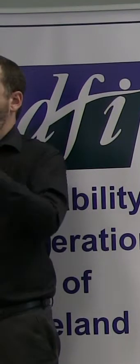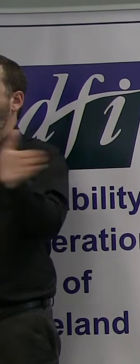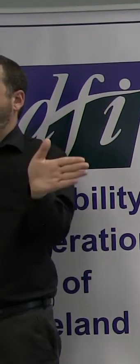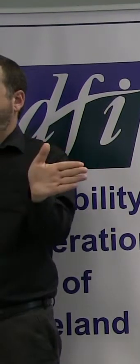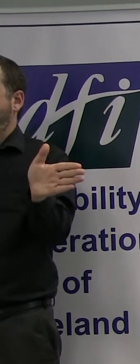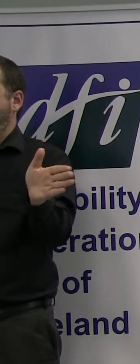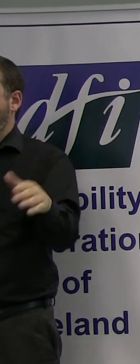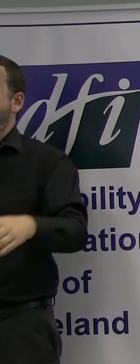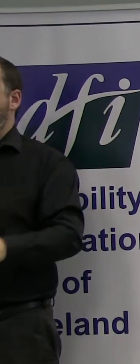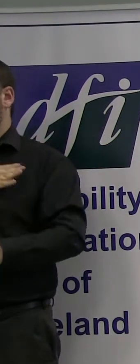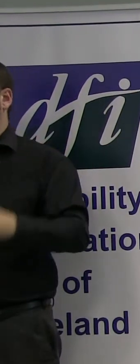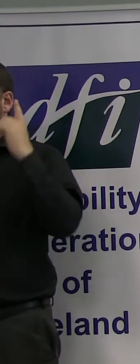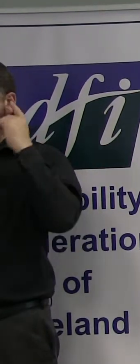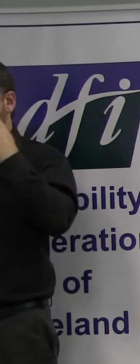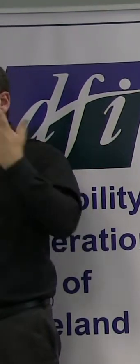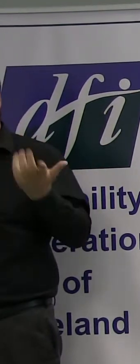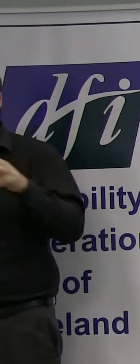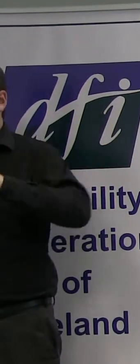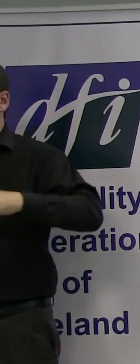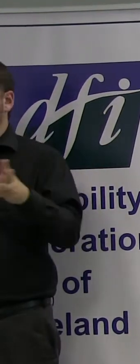say to following people working in charges as well